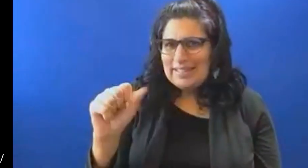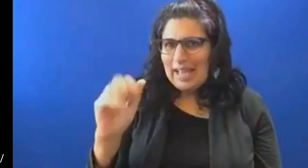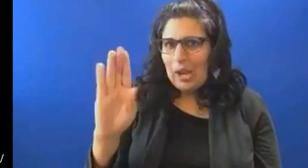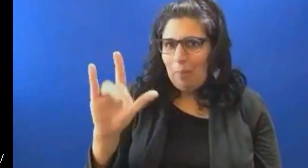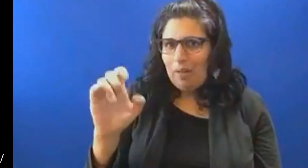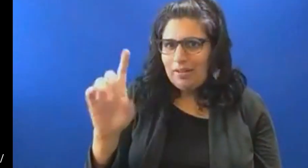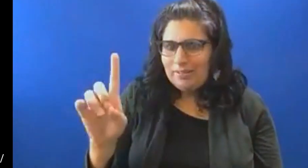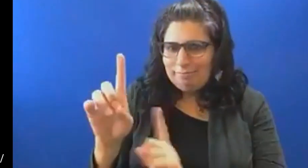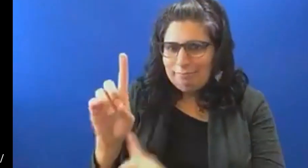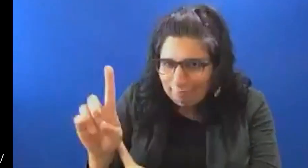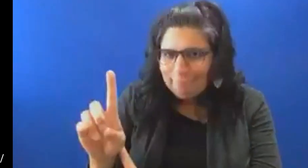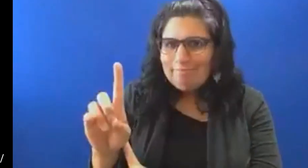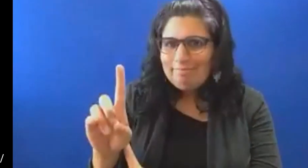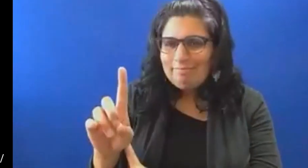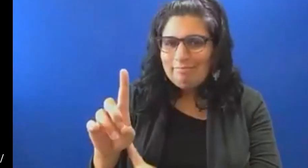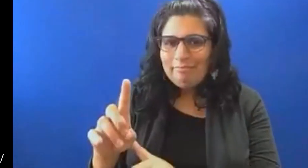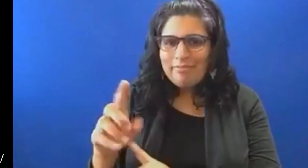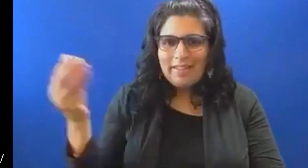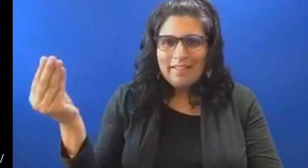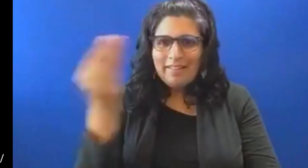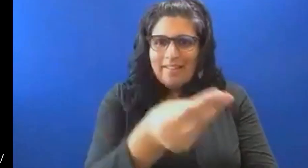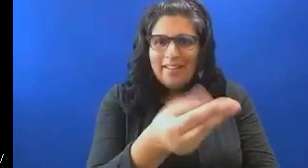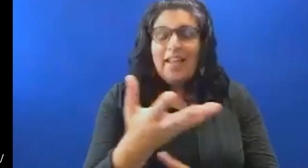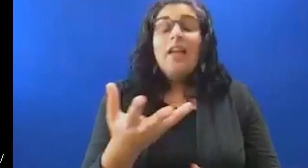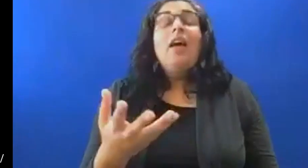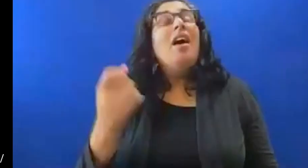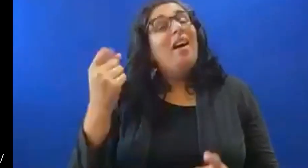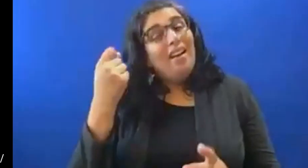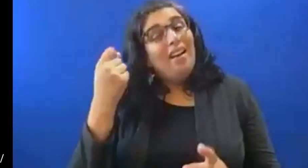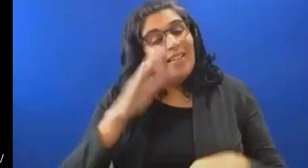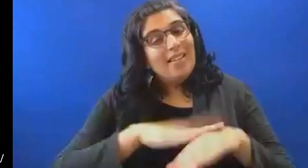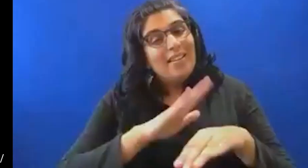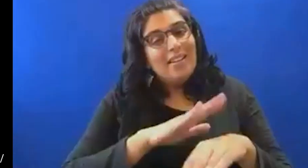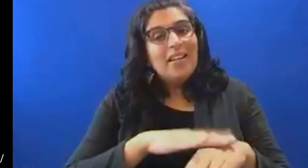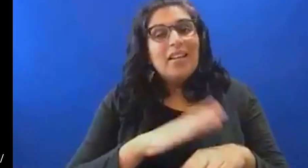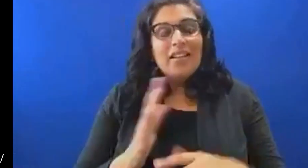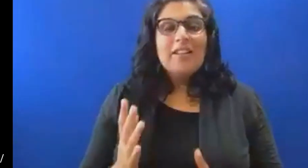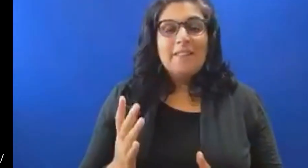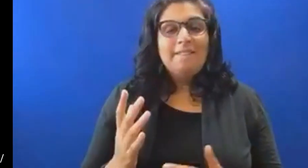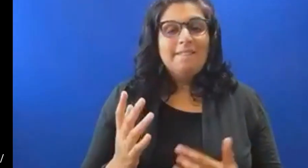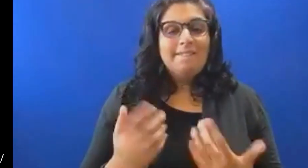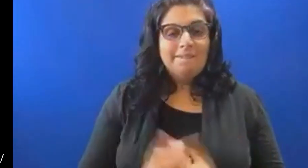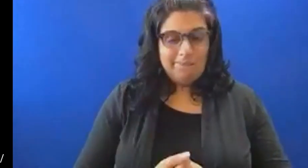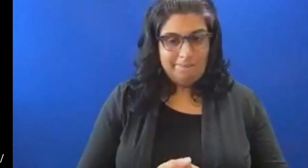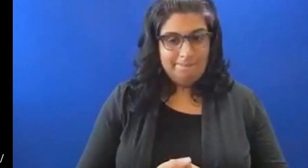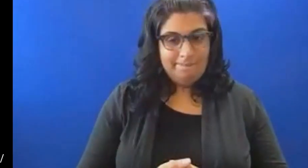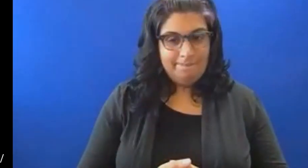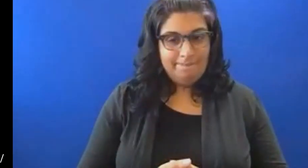I should give the caveat that this is very much a point of controversy, even within the